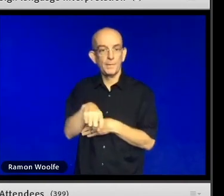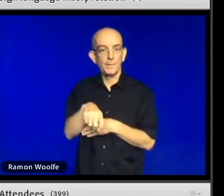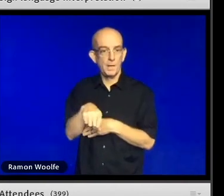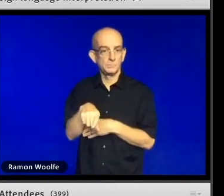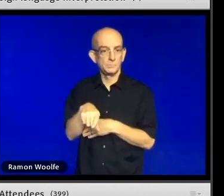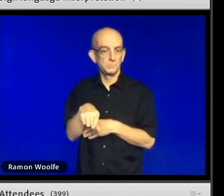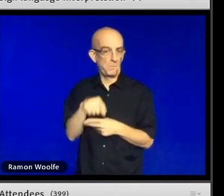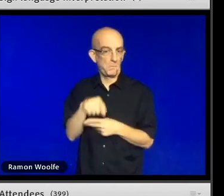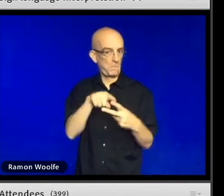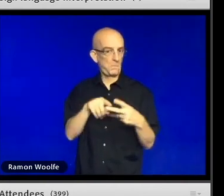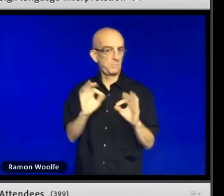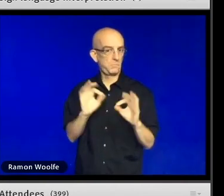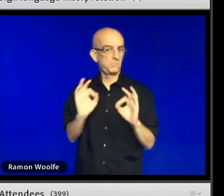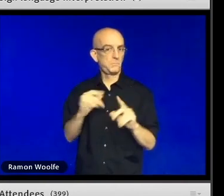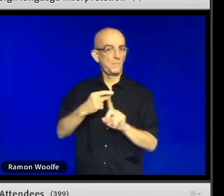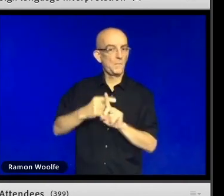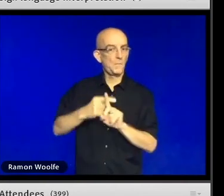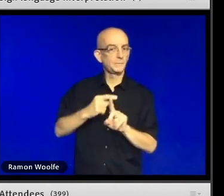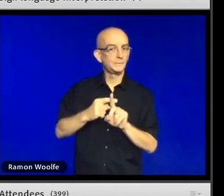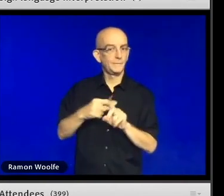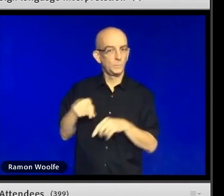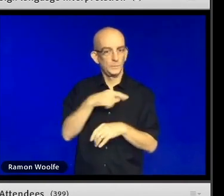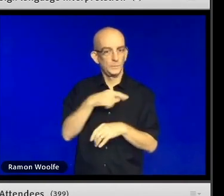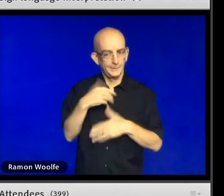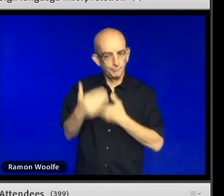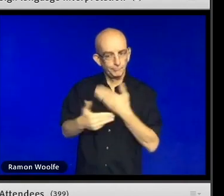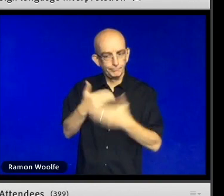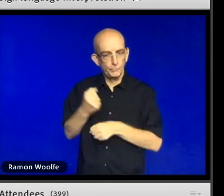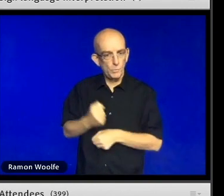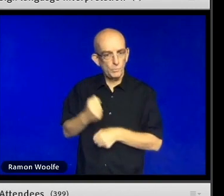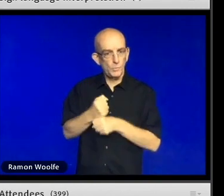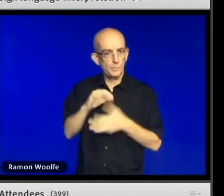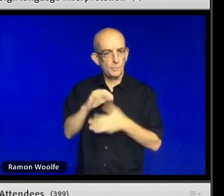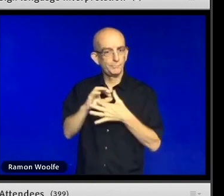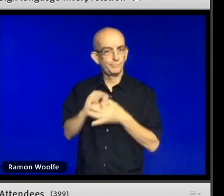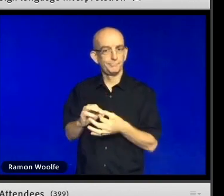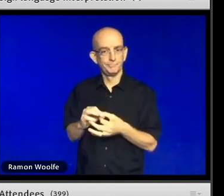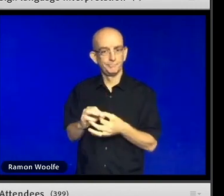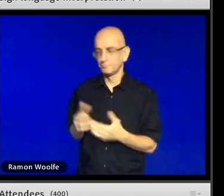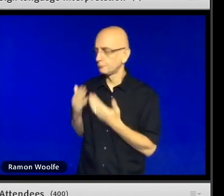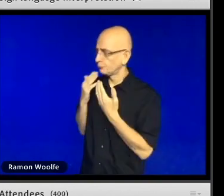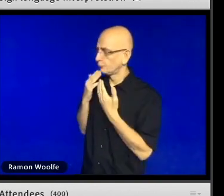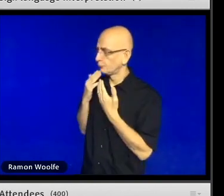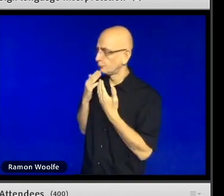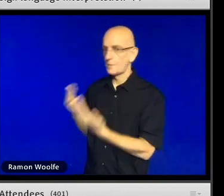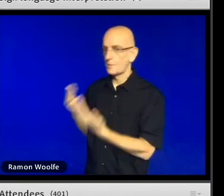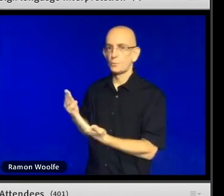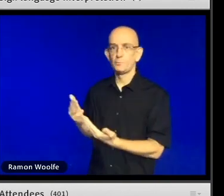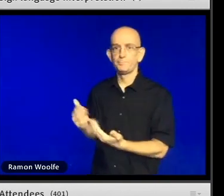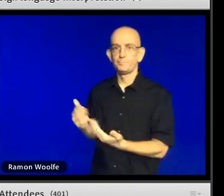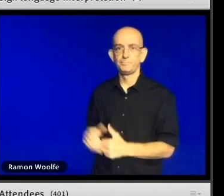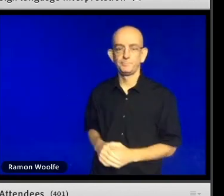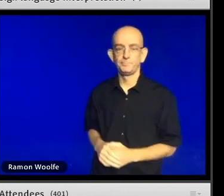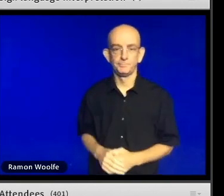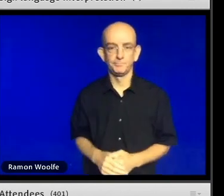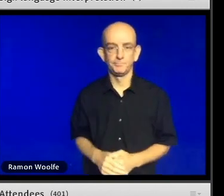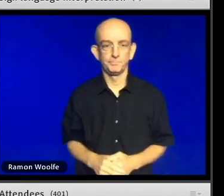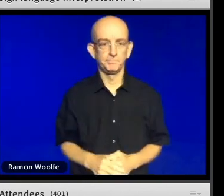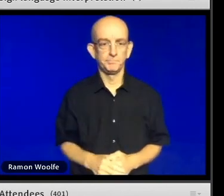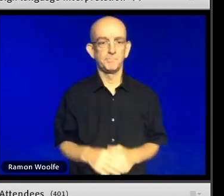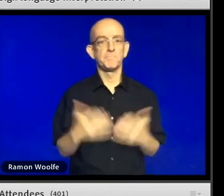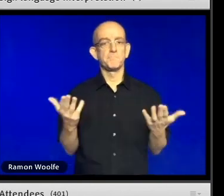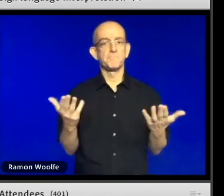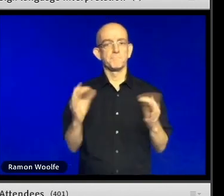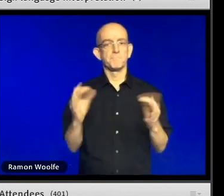It's been great to have you. >> DALAL. It's been great to be with you.